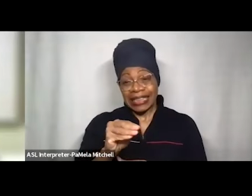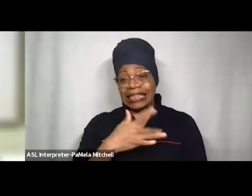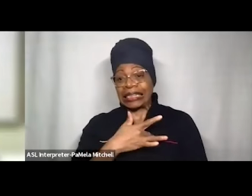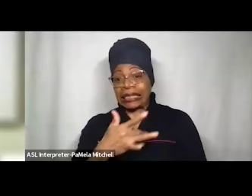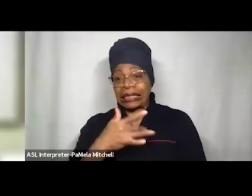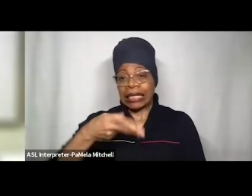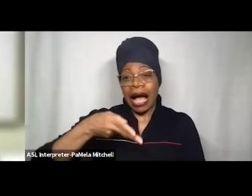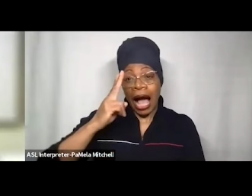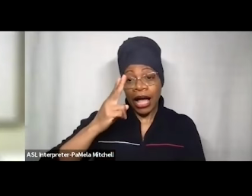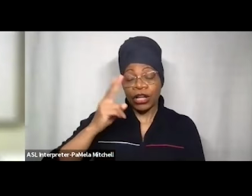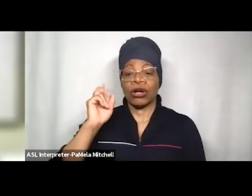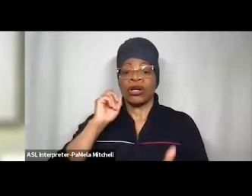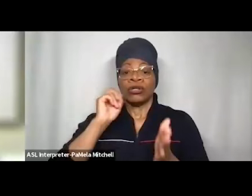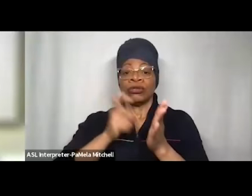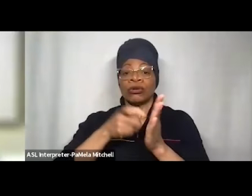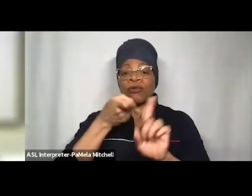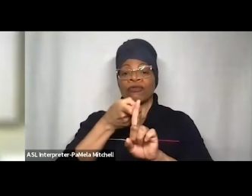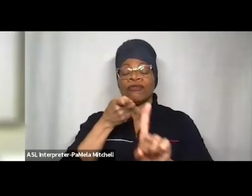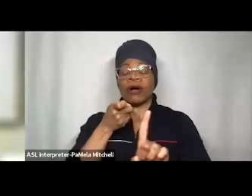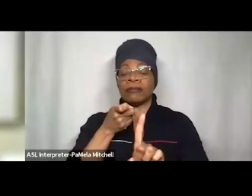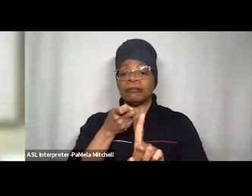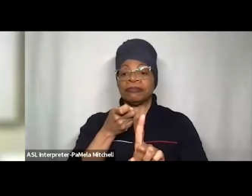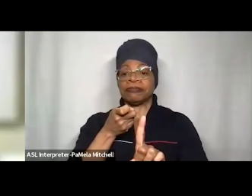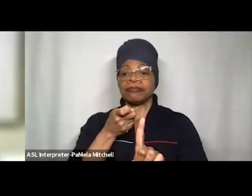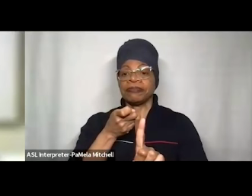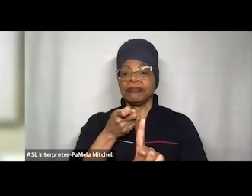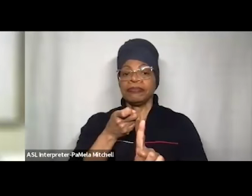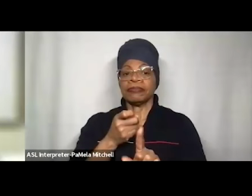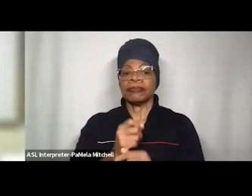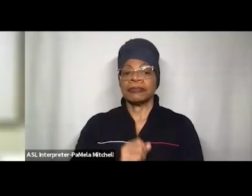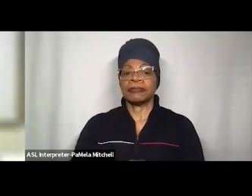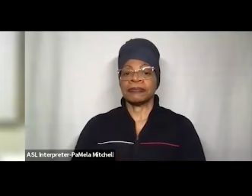You'll notice from this right hand side of the graph,